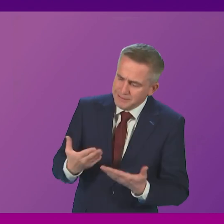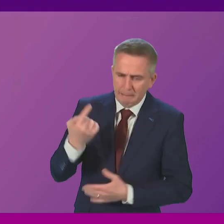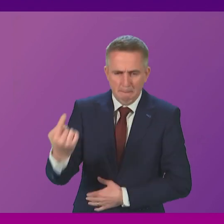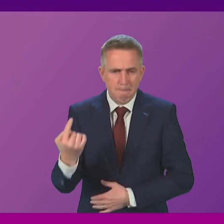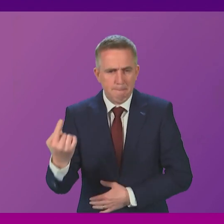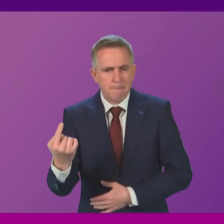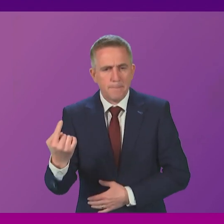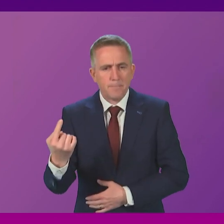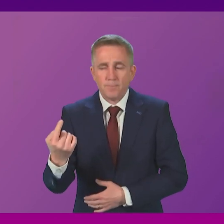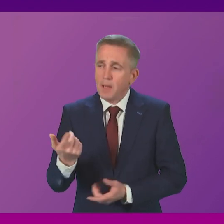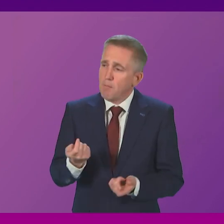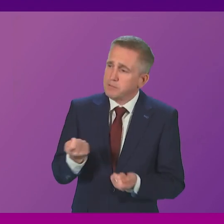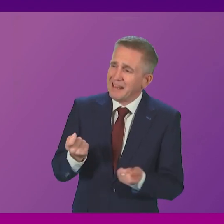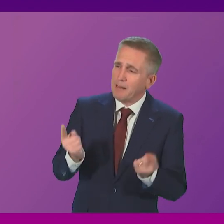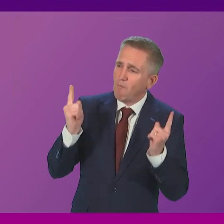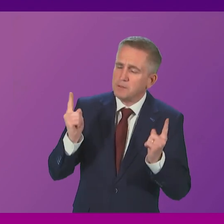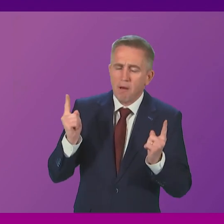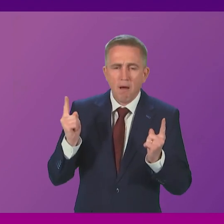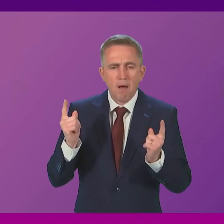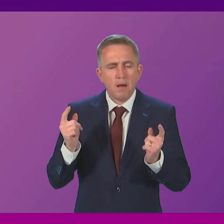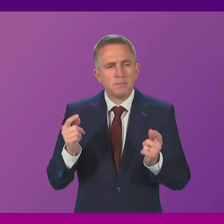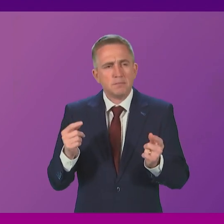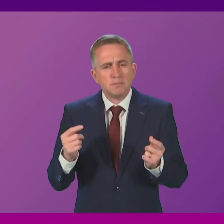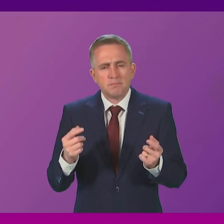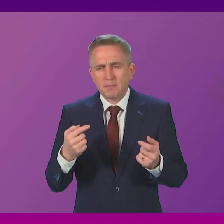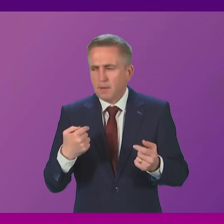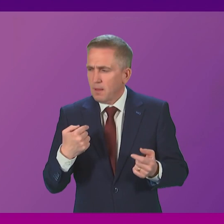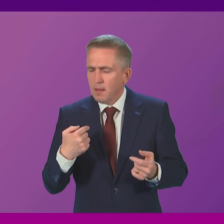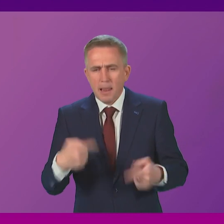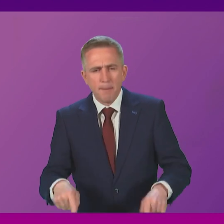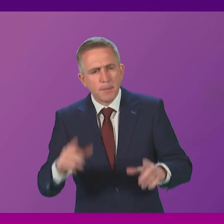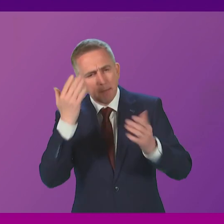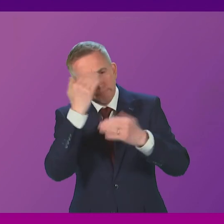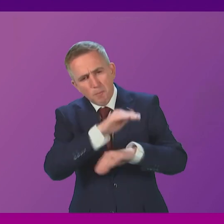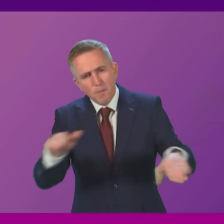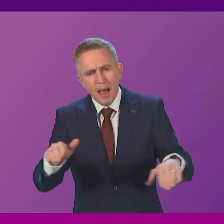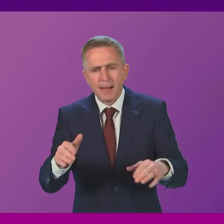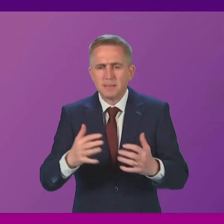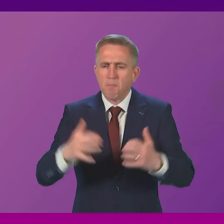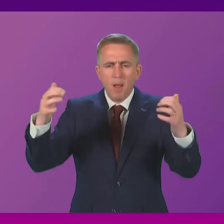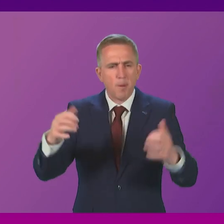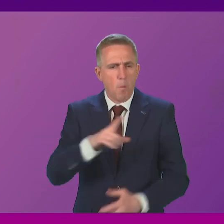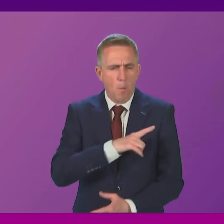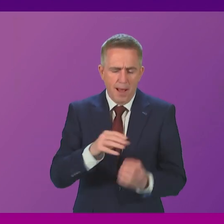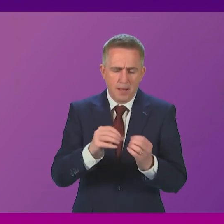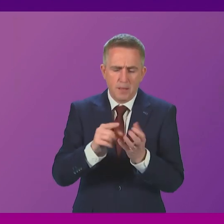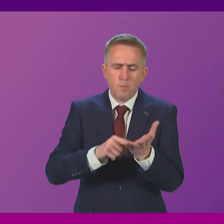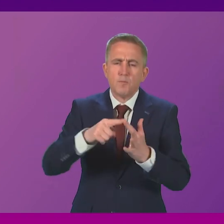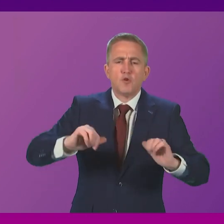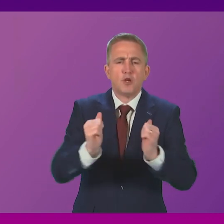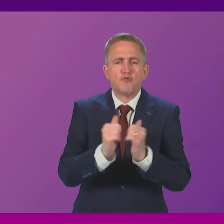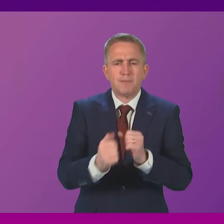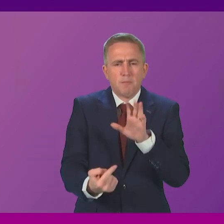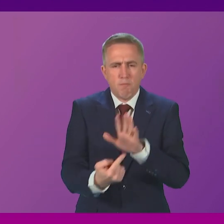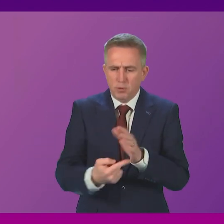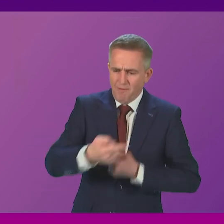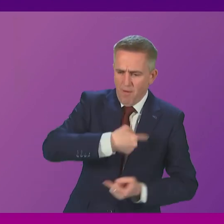Let me remind members why the Bute house agreement is so important to us and to the future of